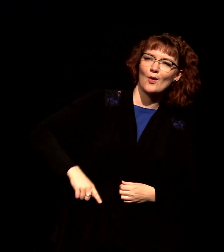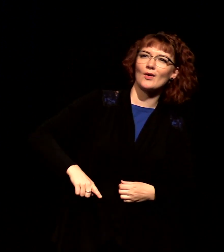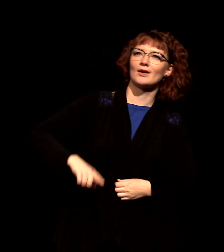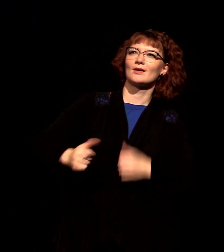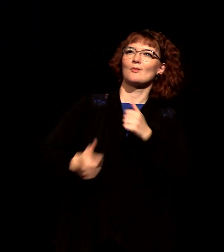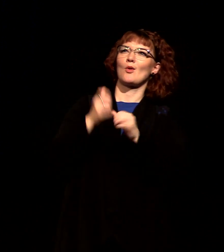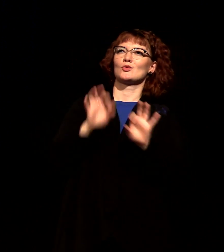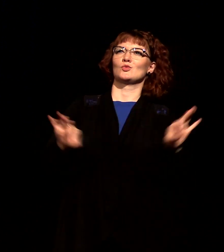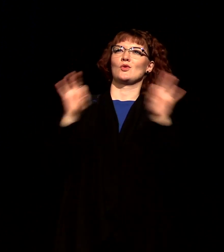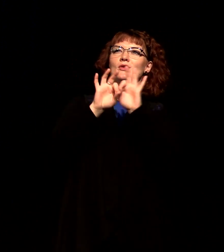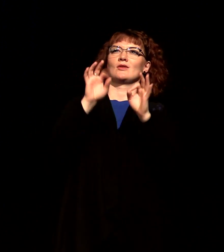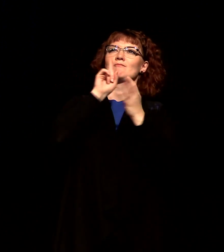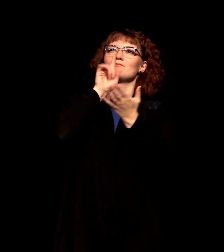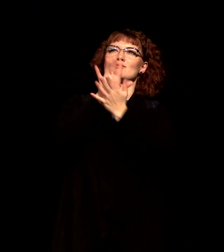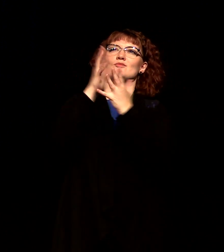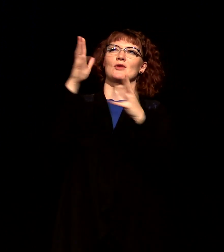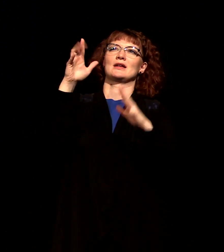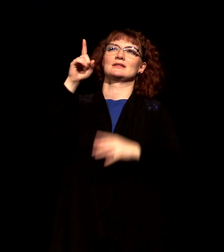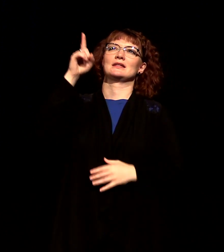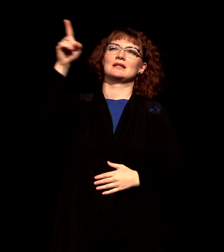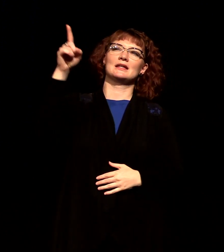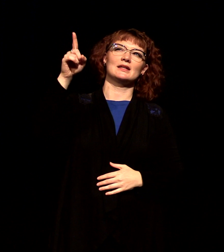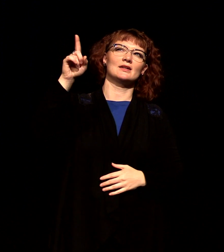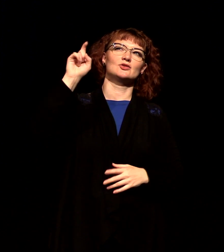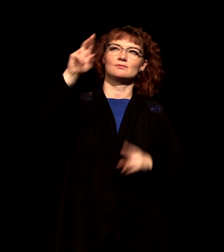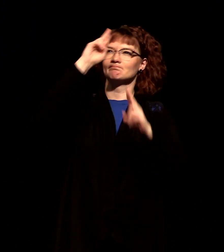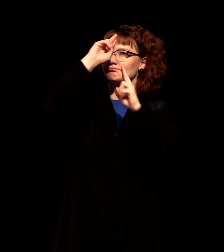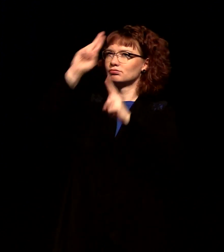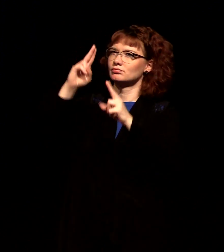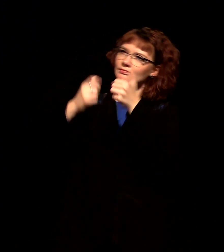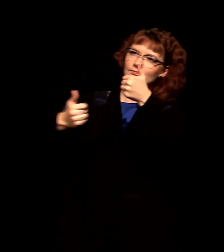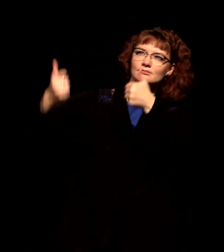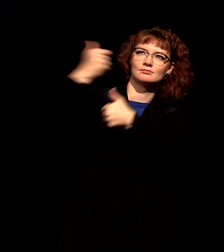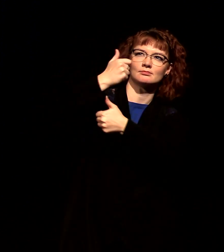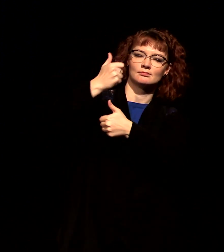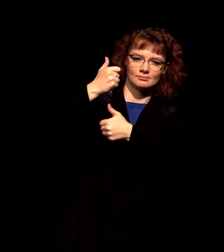all gods. The gods of other nations are mere idols. But the